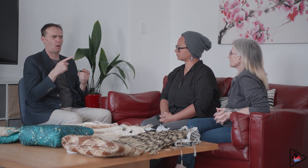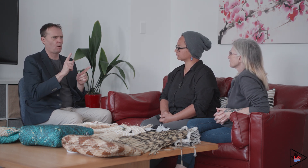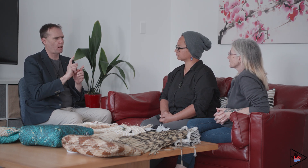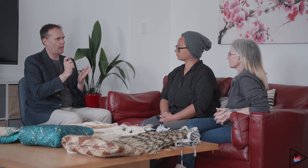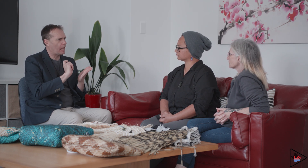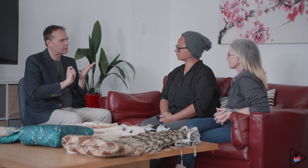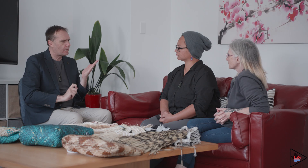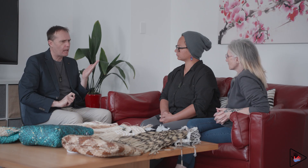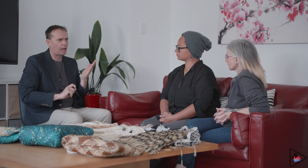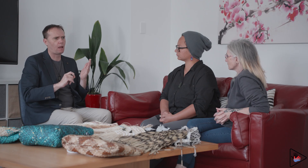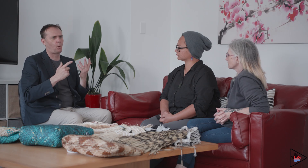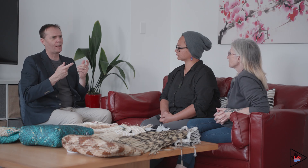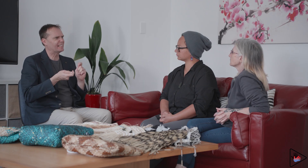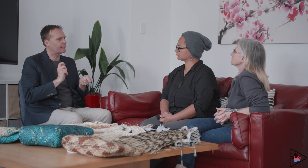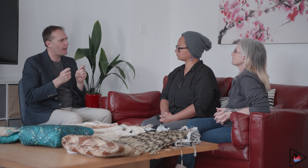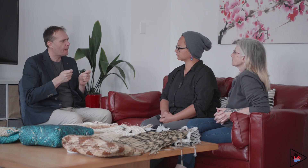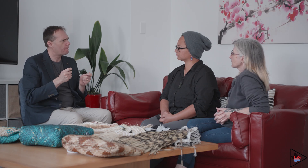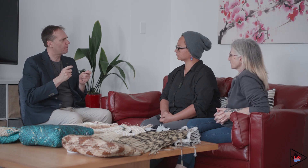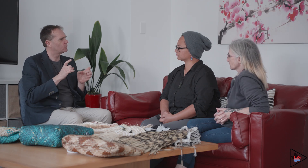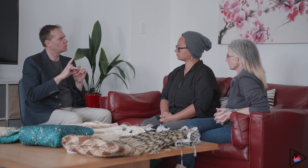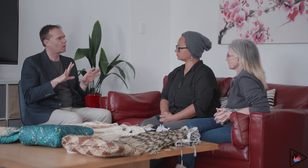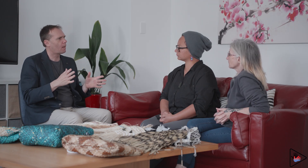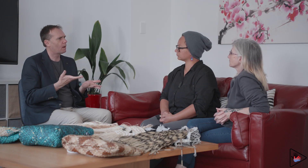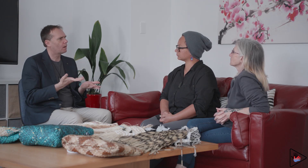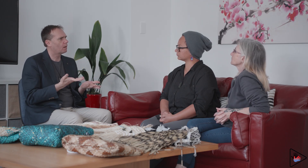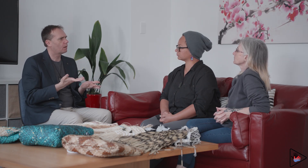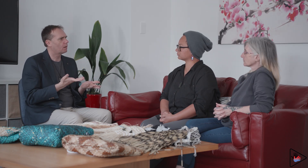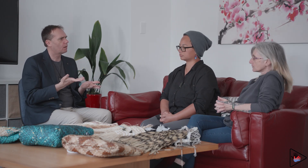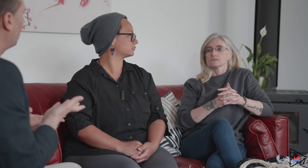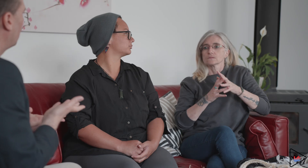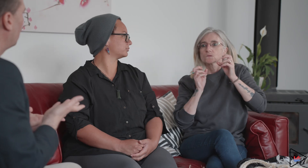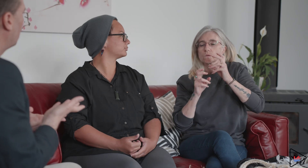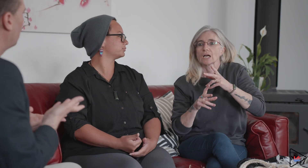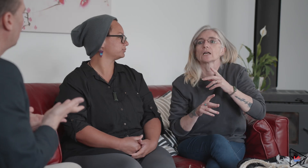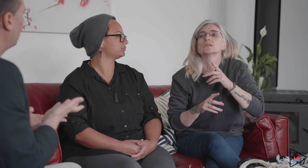I'm just trying to imagine what was it like for you when you had assessments or exams and